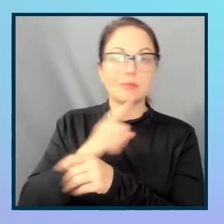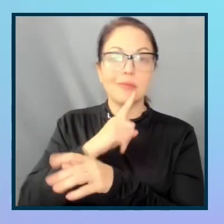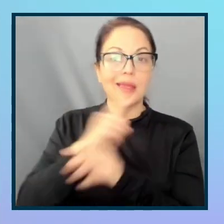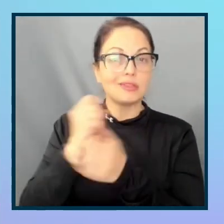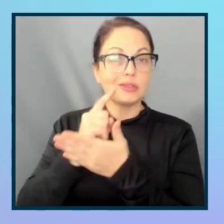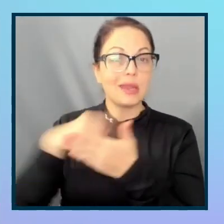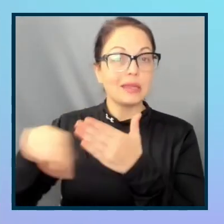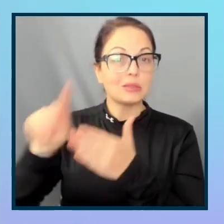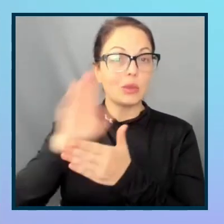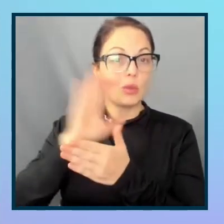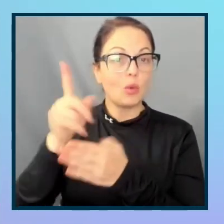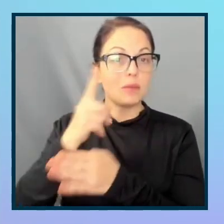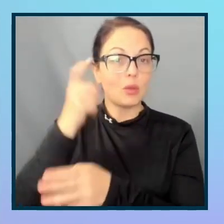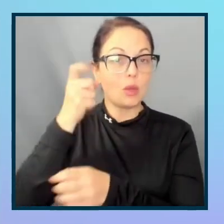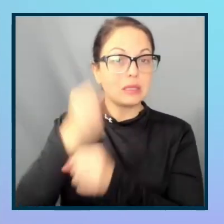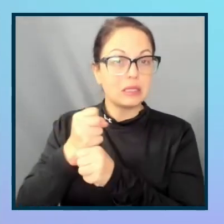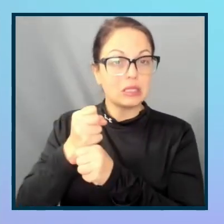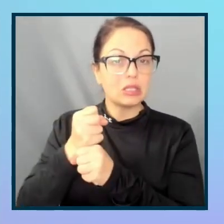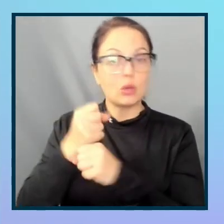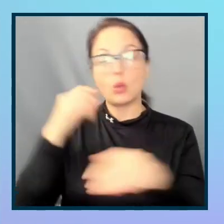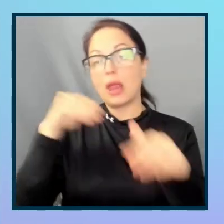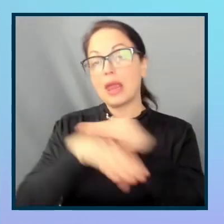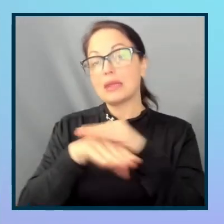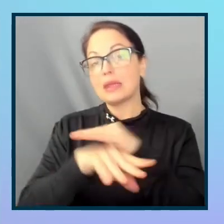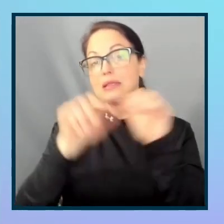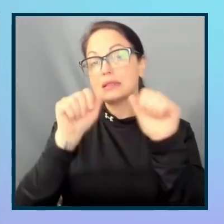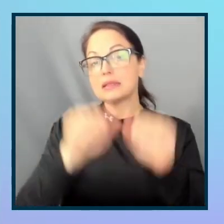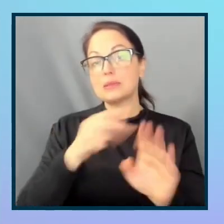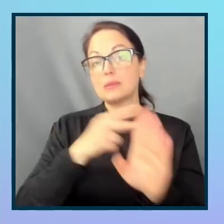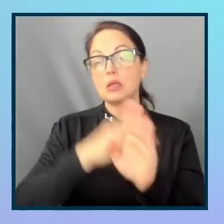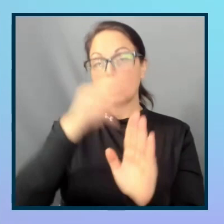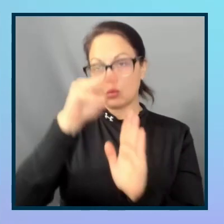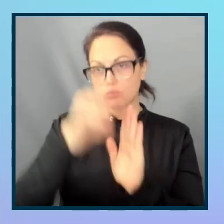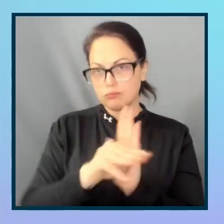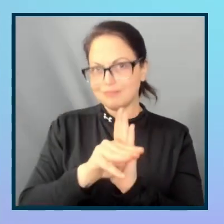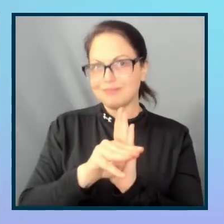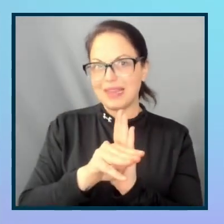And the Accessibility Program is maybe a couple weeks older than that,